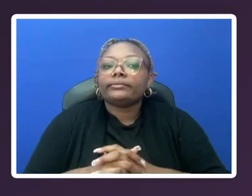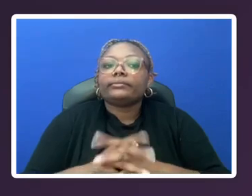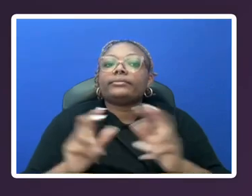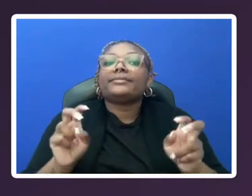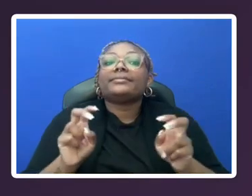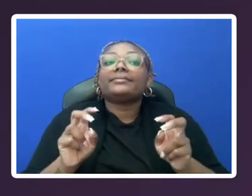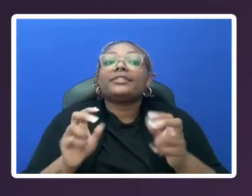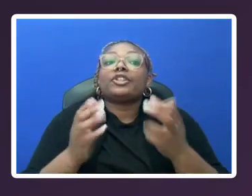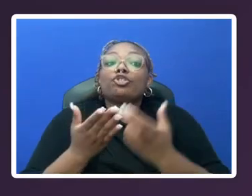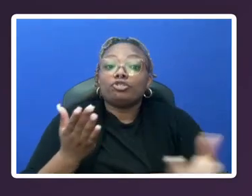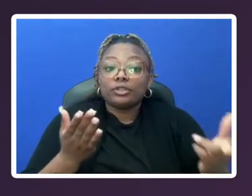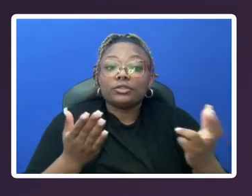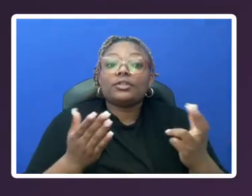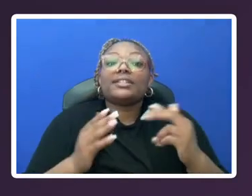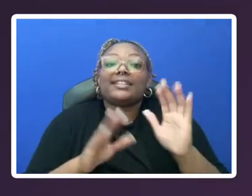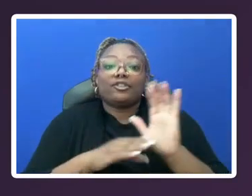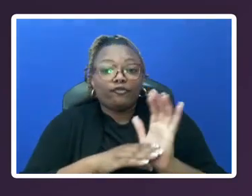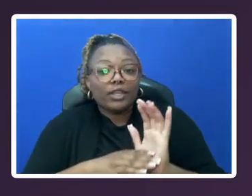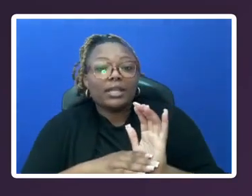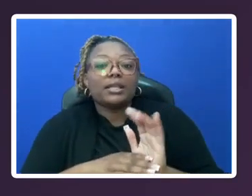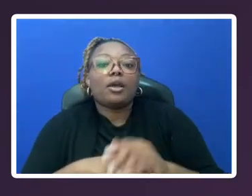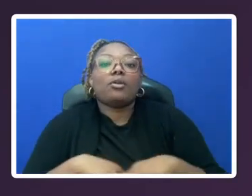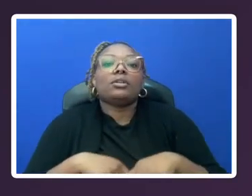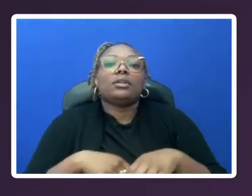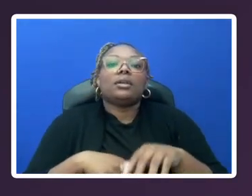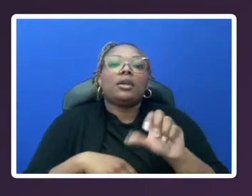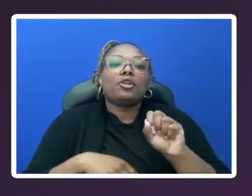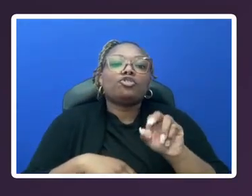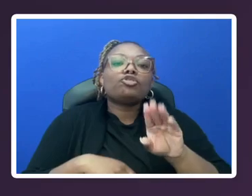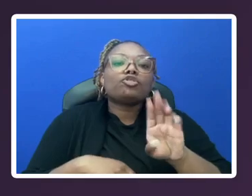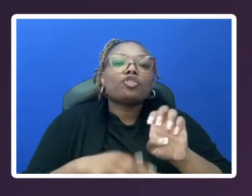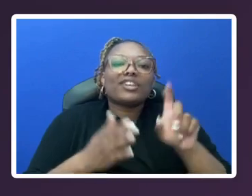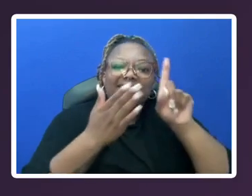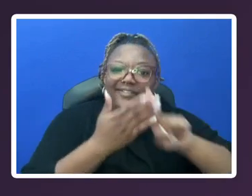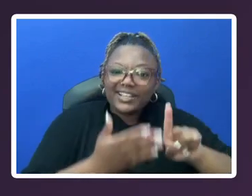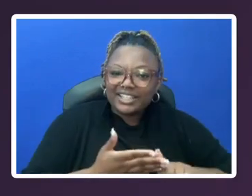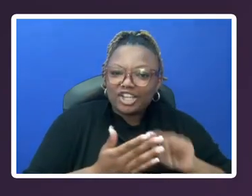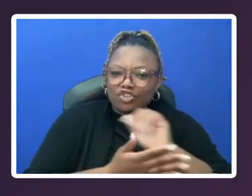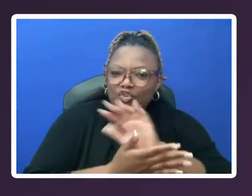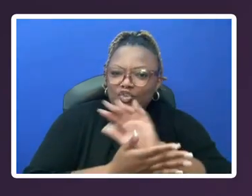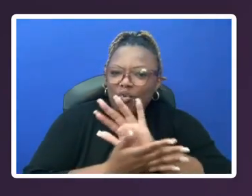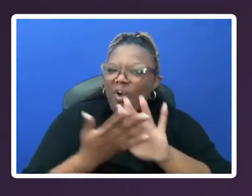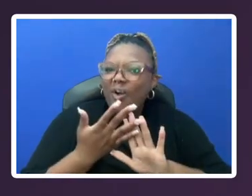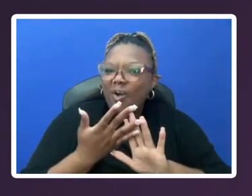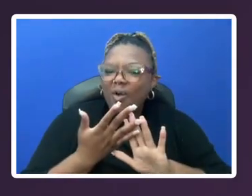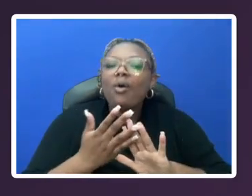videos, the source investigation set, all of those are really, really amazing. And so,